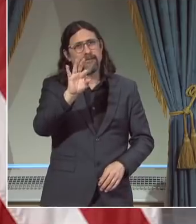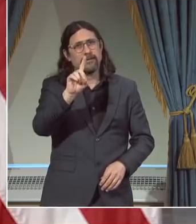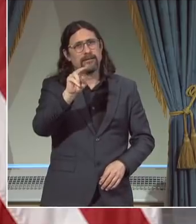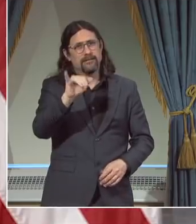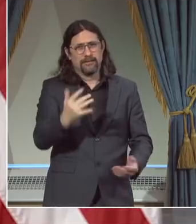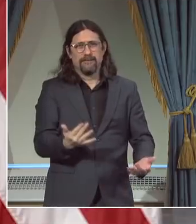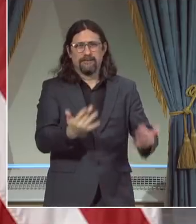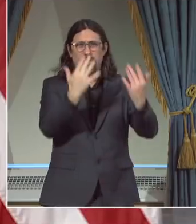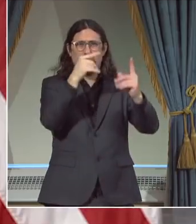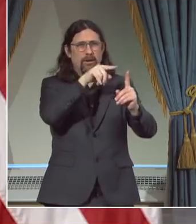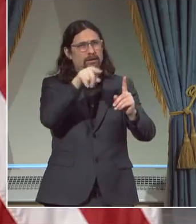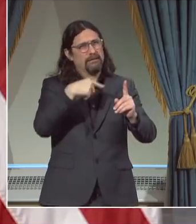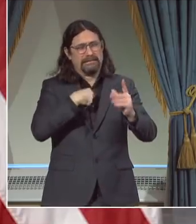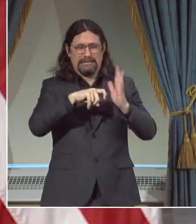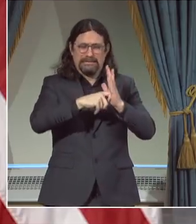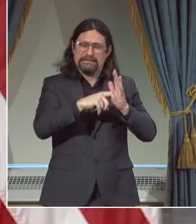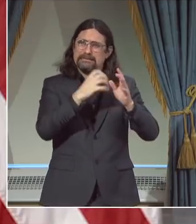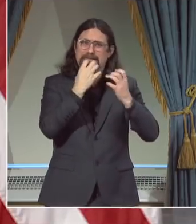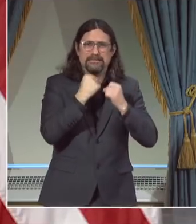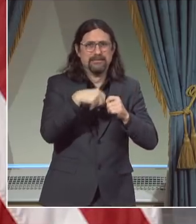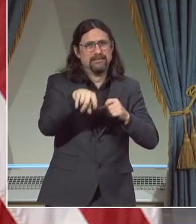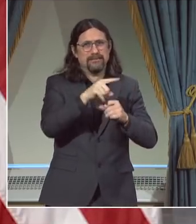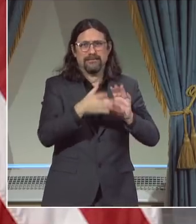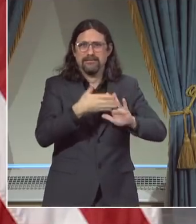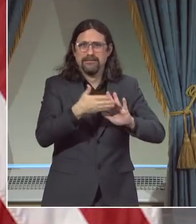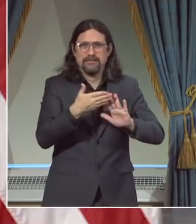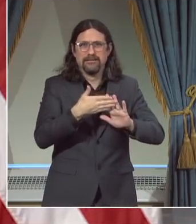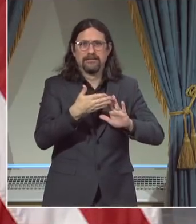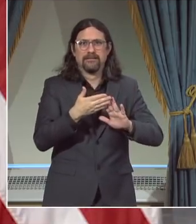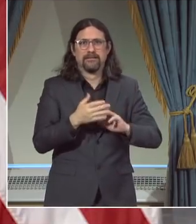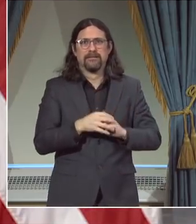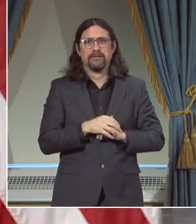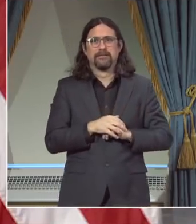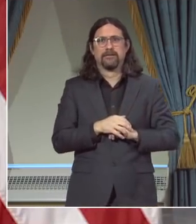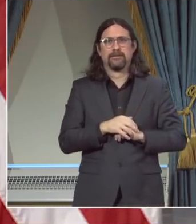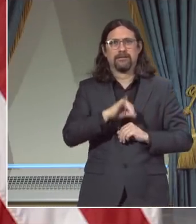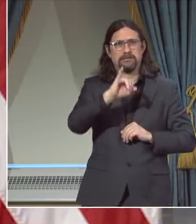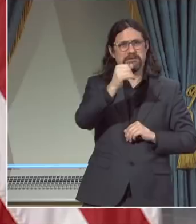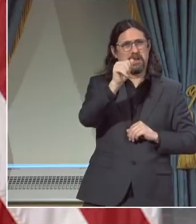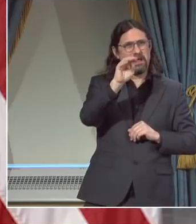IN SO MANY WAYS.